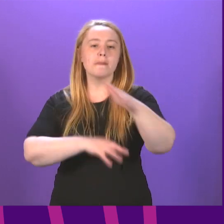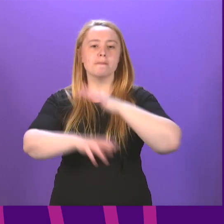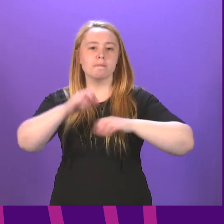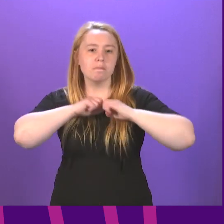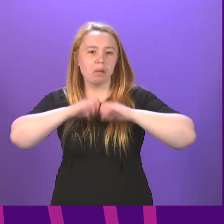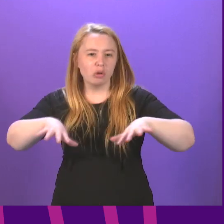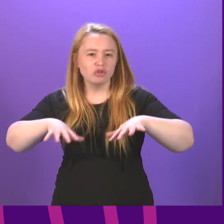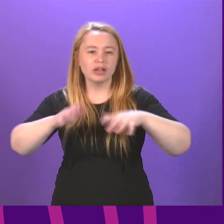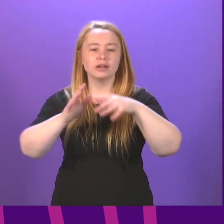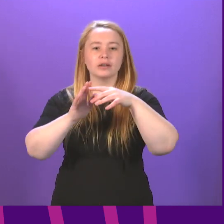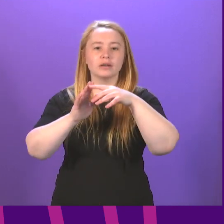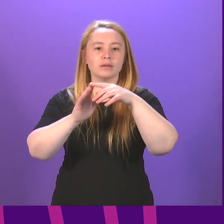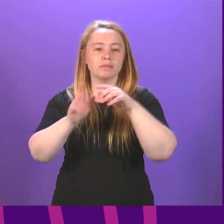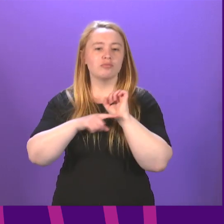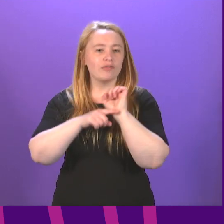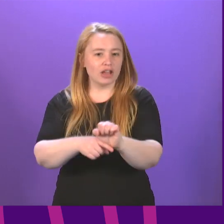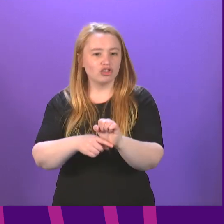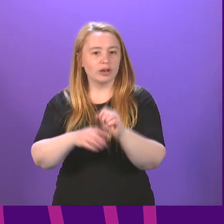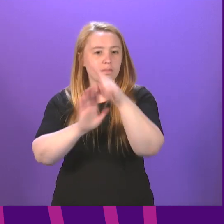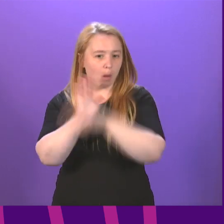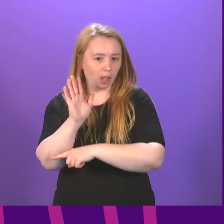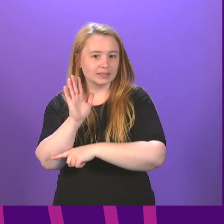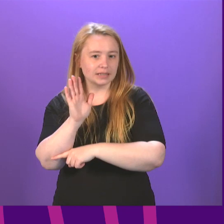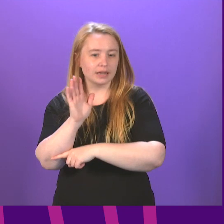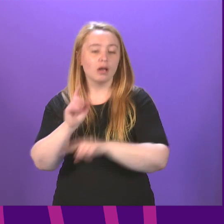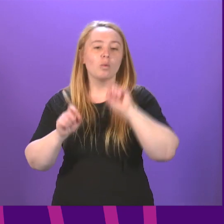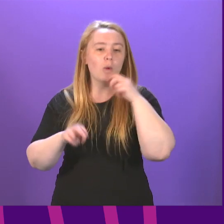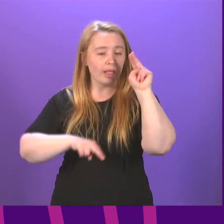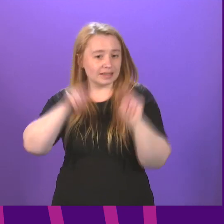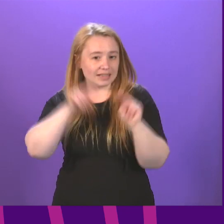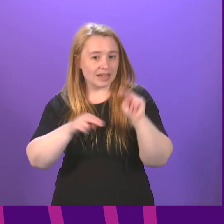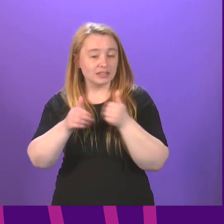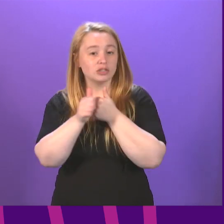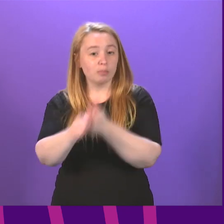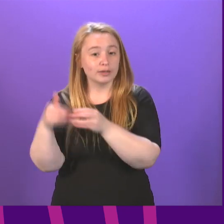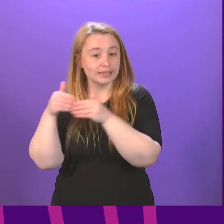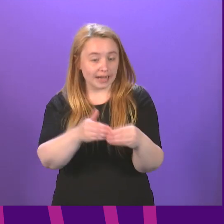(Scotland) Regulations 2012. SEPA will assess its supporting guidance to ensure that it is clear